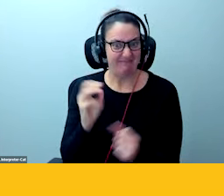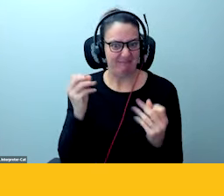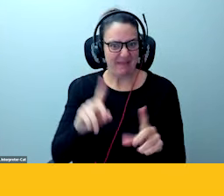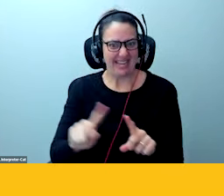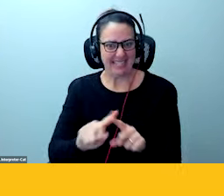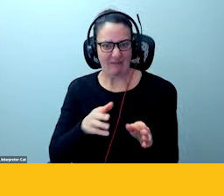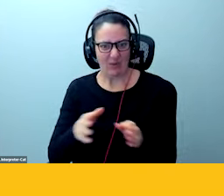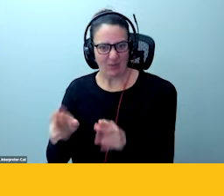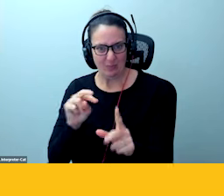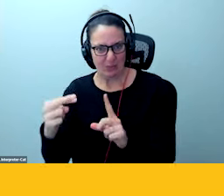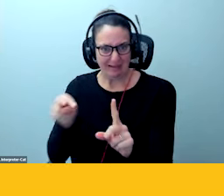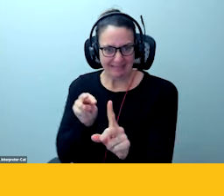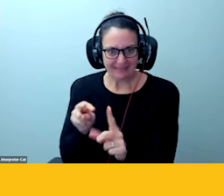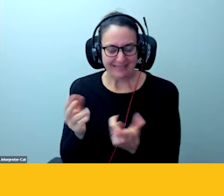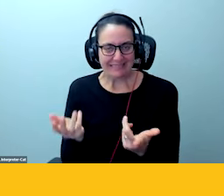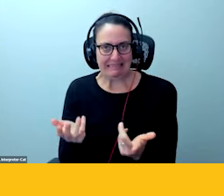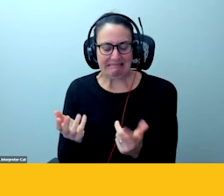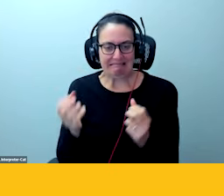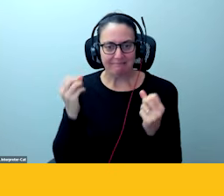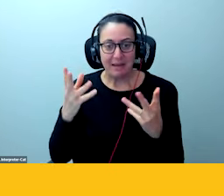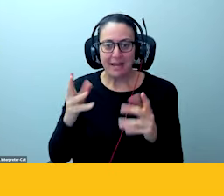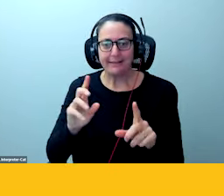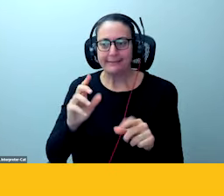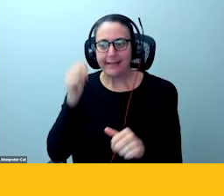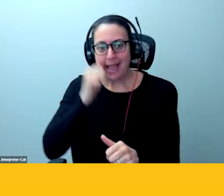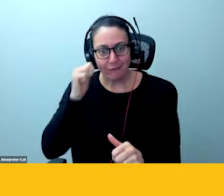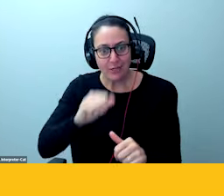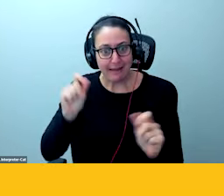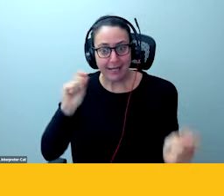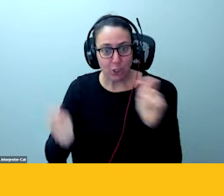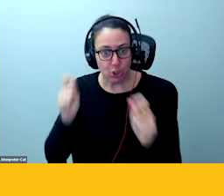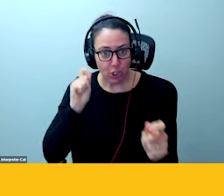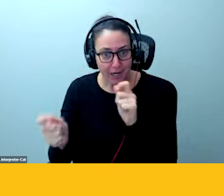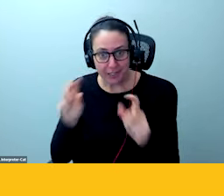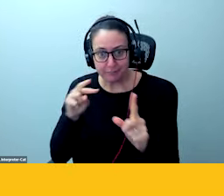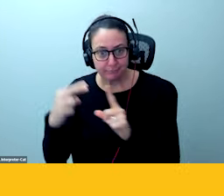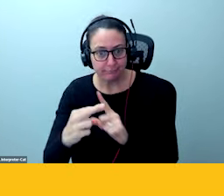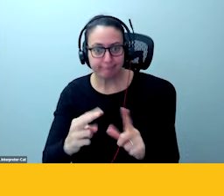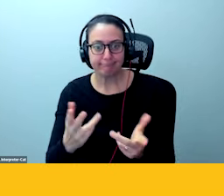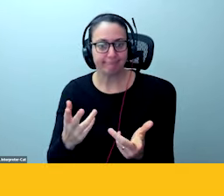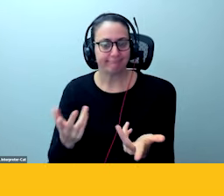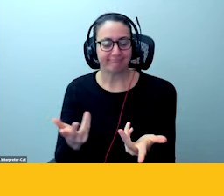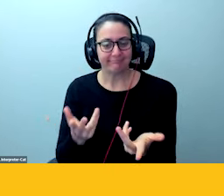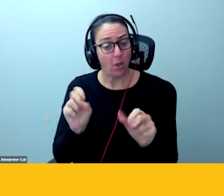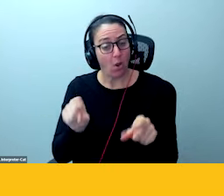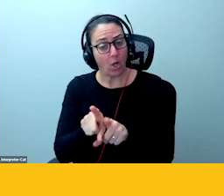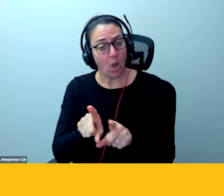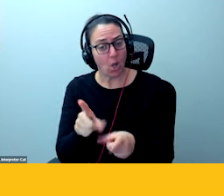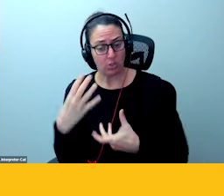It comes in ultimately day by day. It can be perceived differently, it can also be internalized.